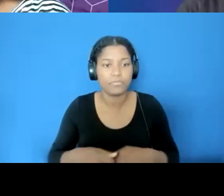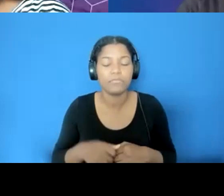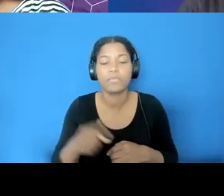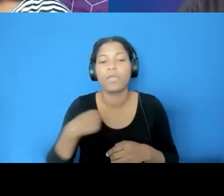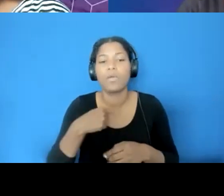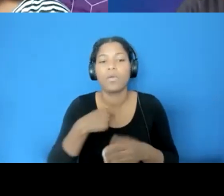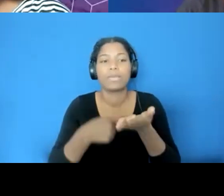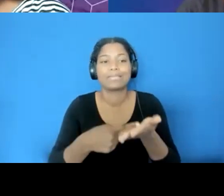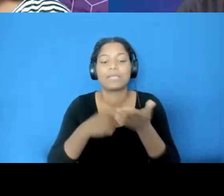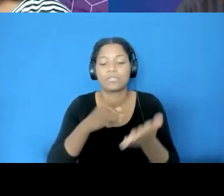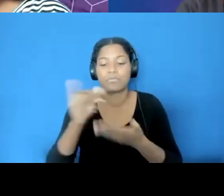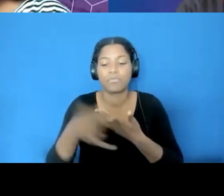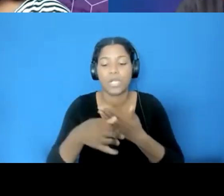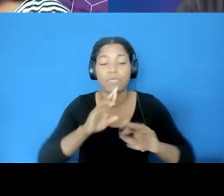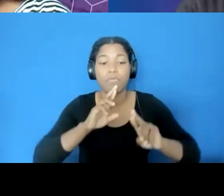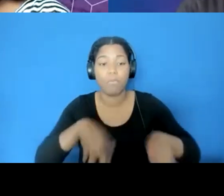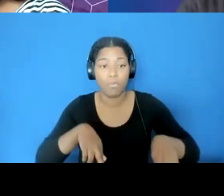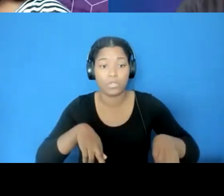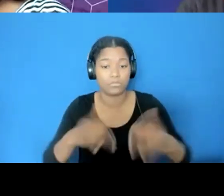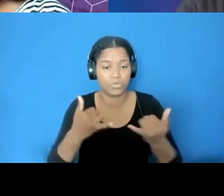So I want to start with the project reports.